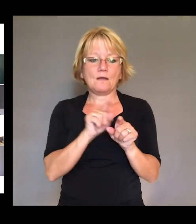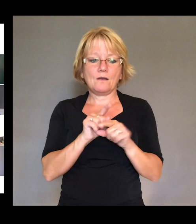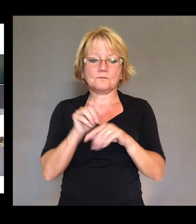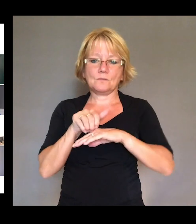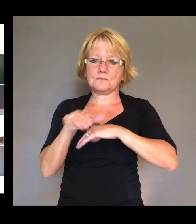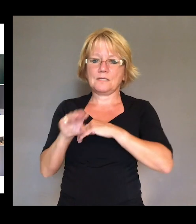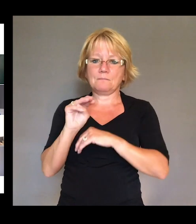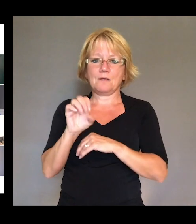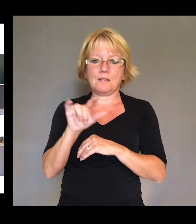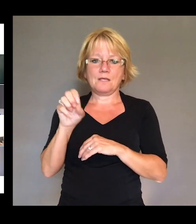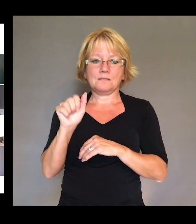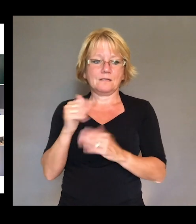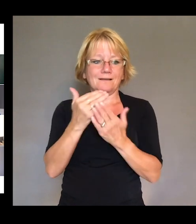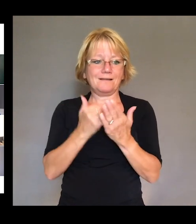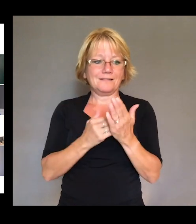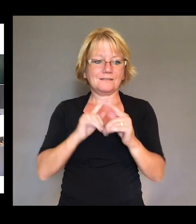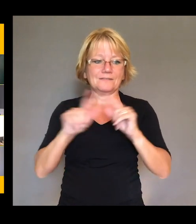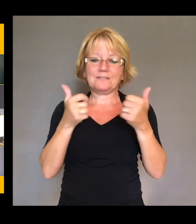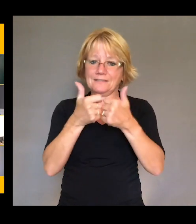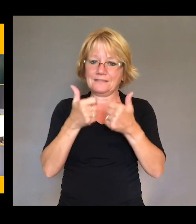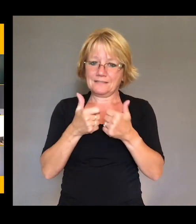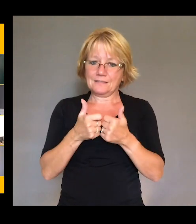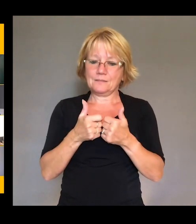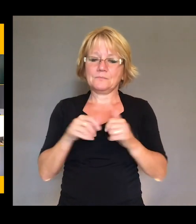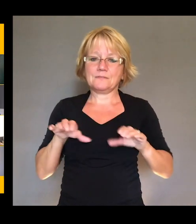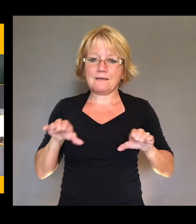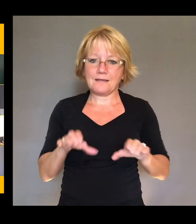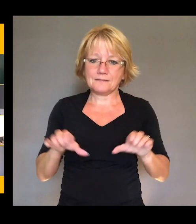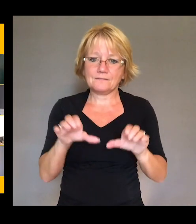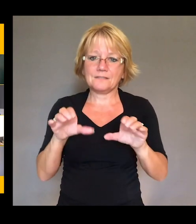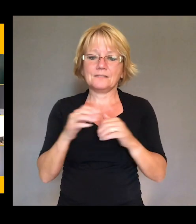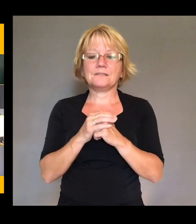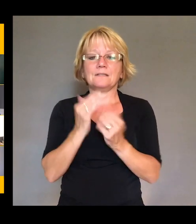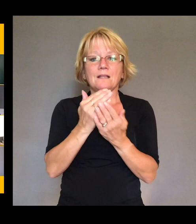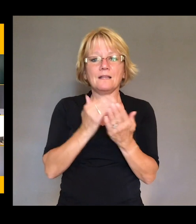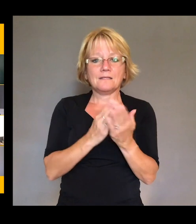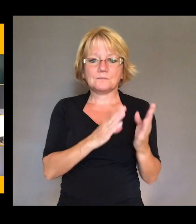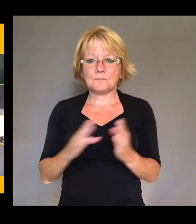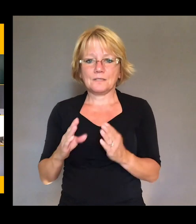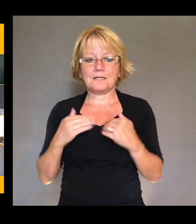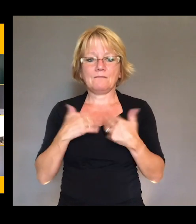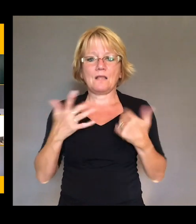but I know that I've also sent to Melissa a list of different games and activities and lesson plans.